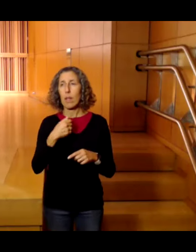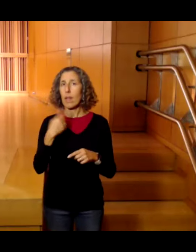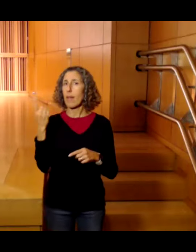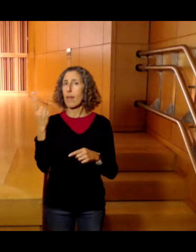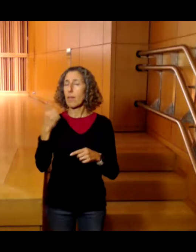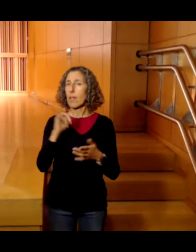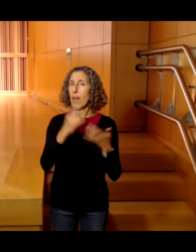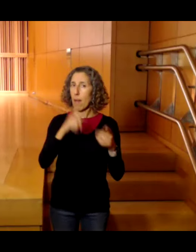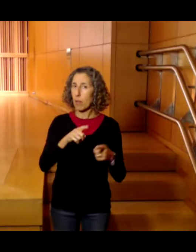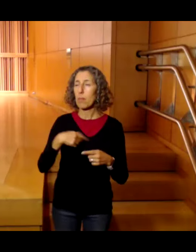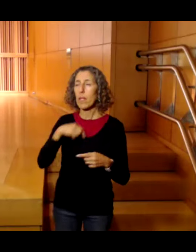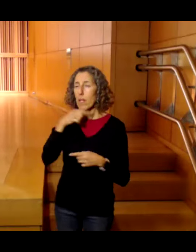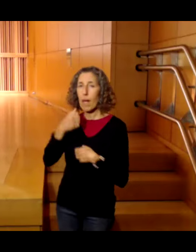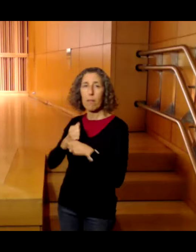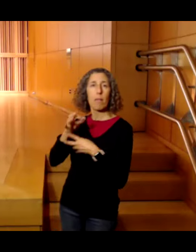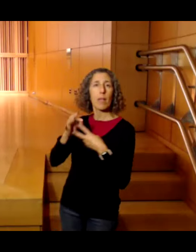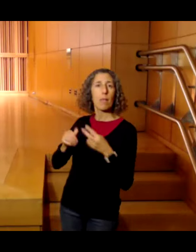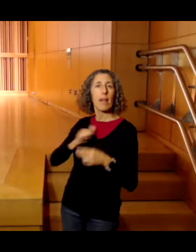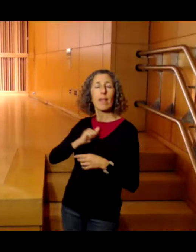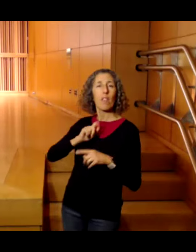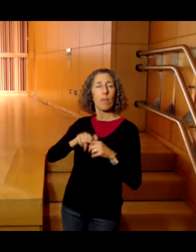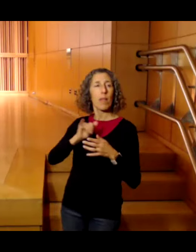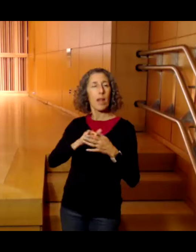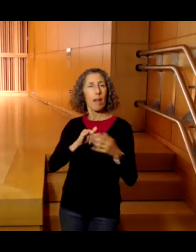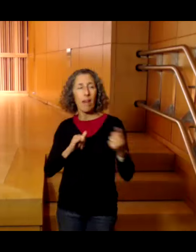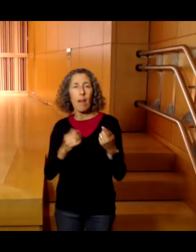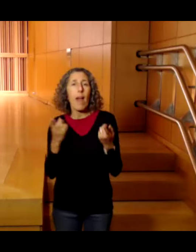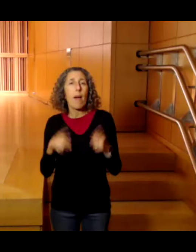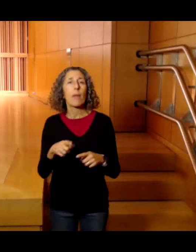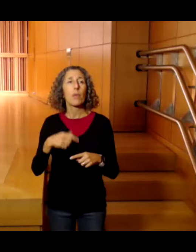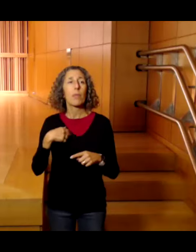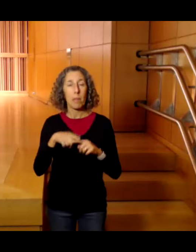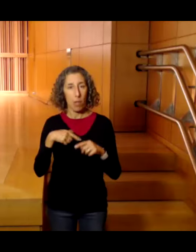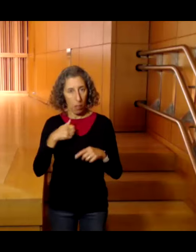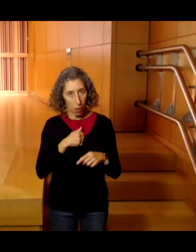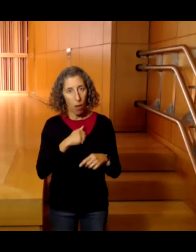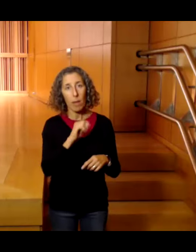He had loved Billy, and they had slept together because Billy had liked it.